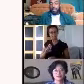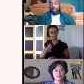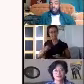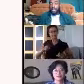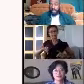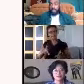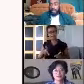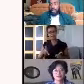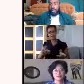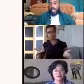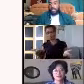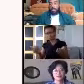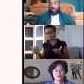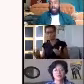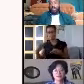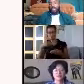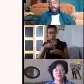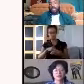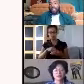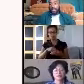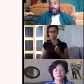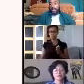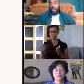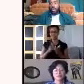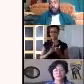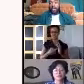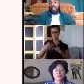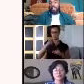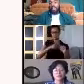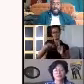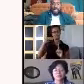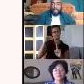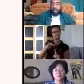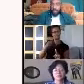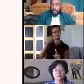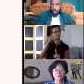consultation piece. It's about hearing and listening. What are the needs of those groups